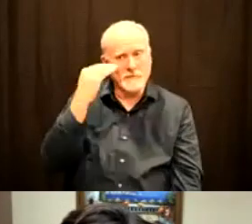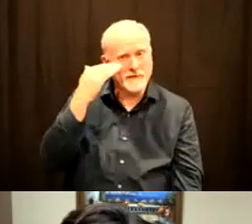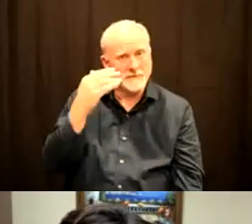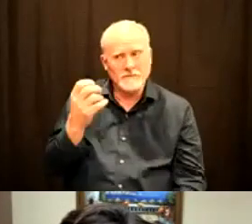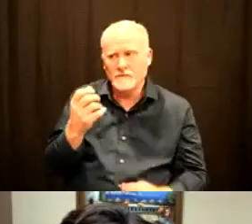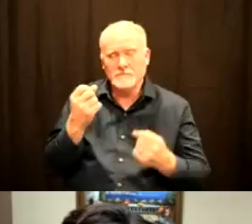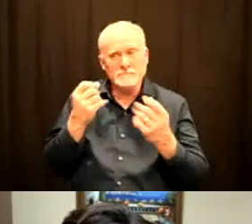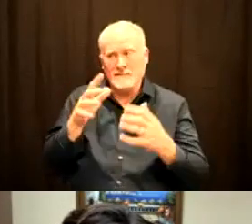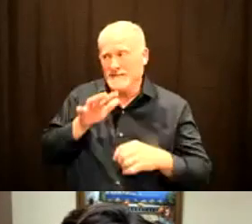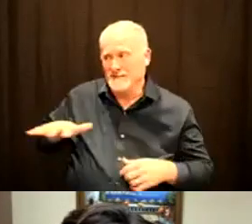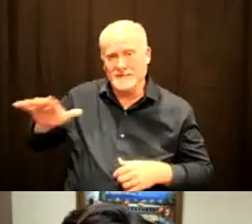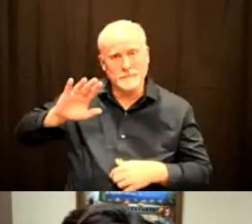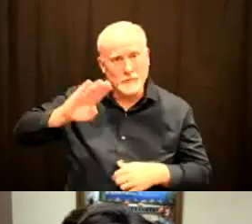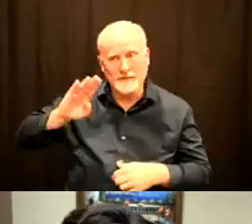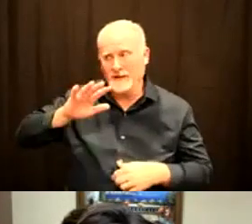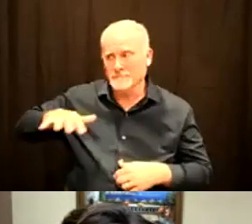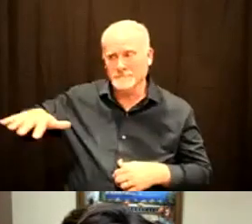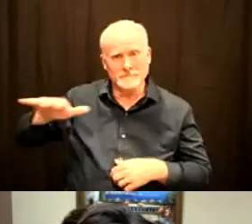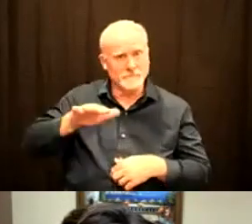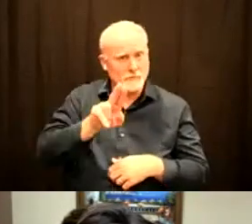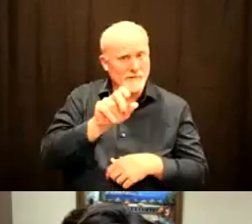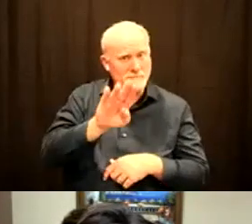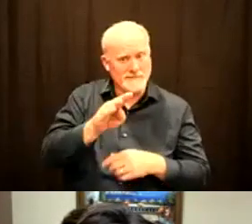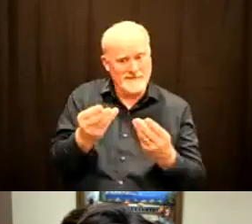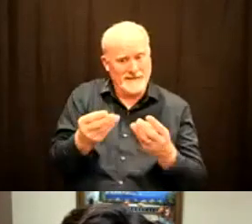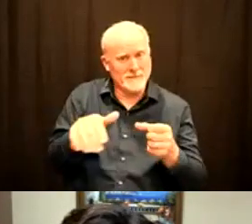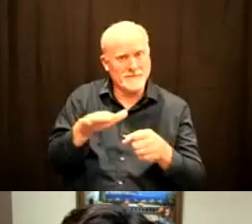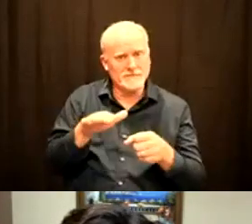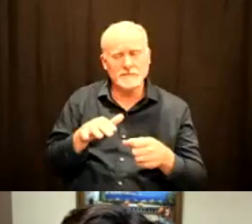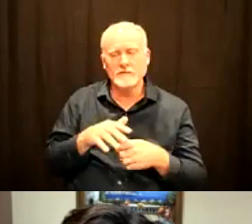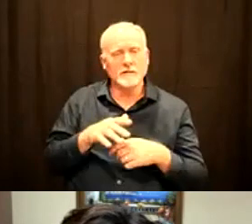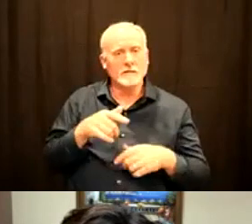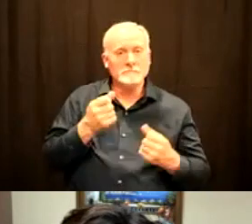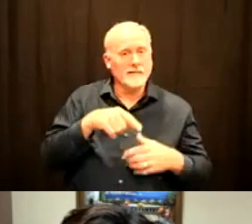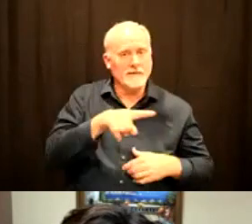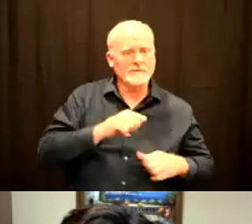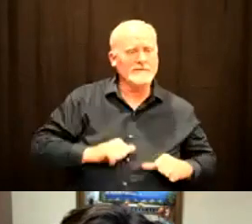our community and particularly on the uab campus are really sacrificing and giving their all to